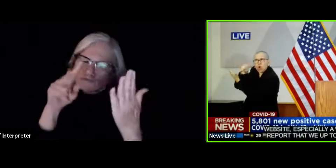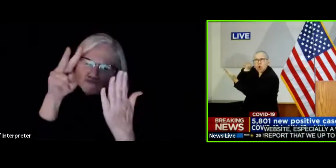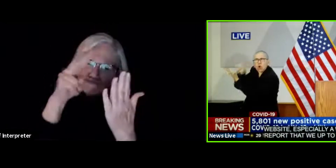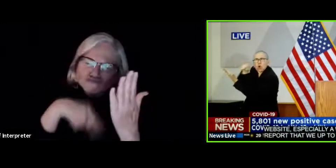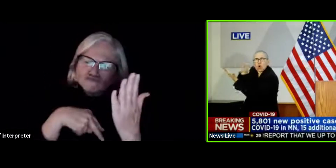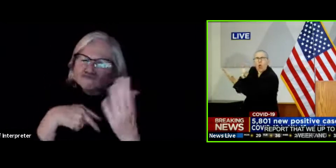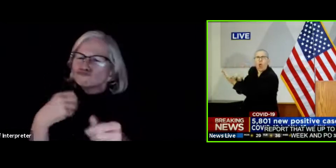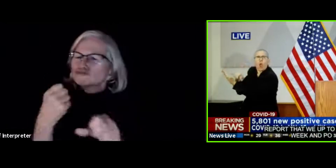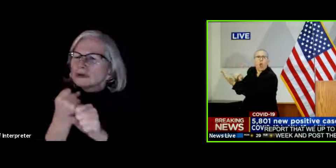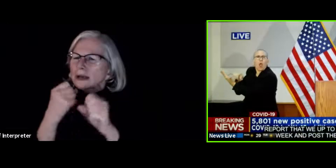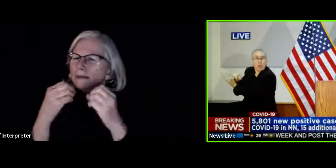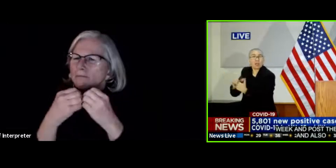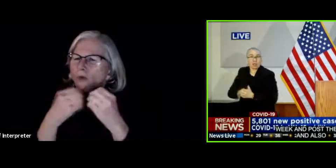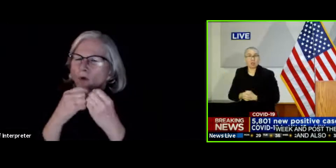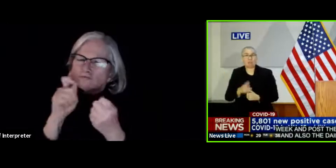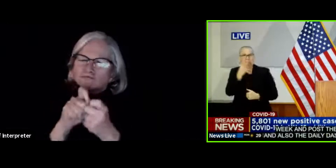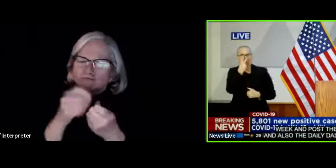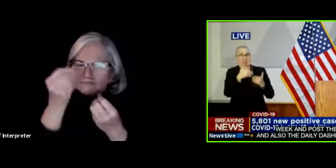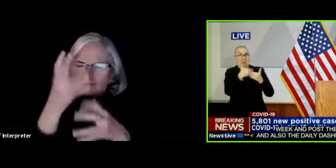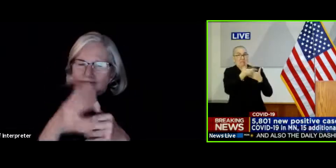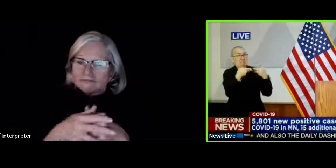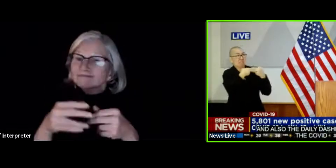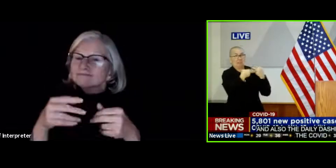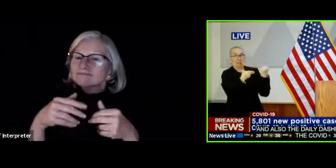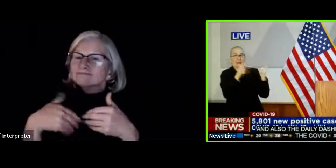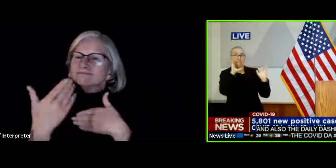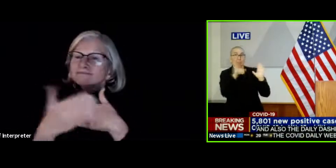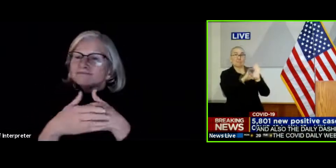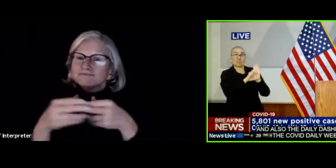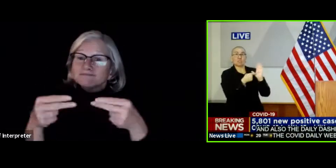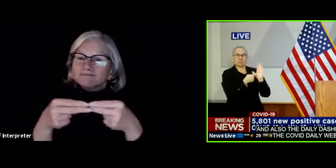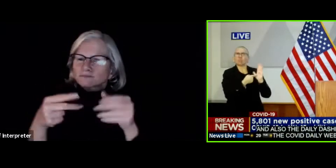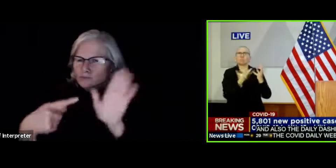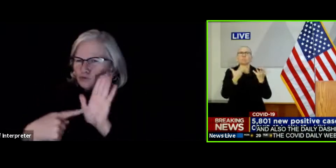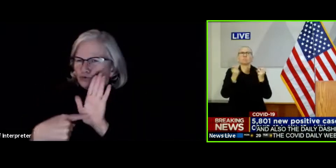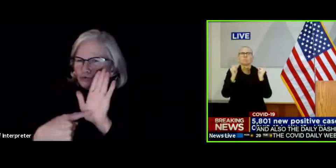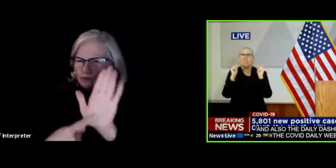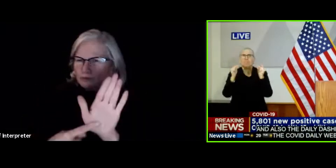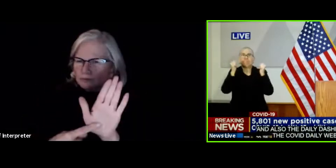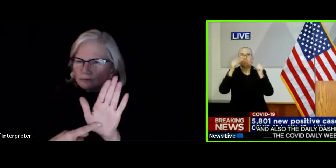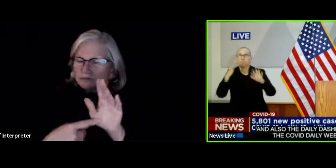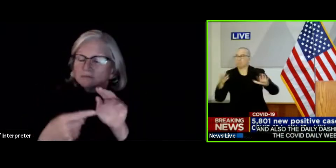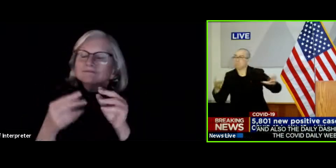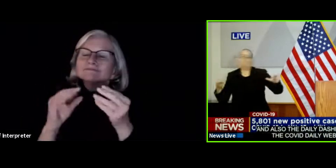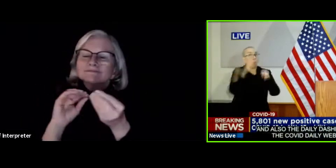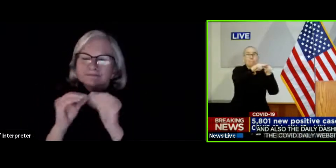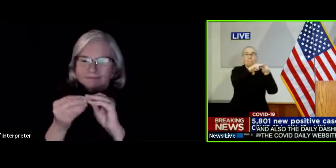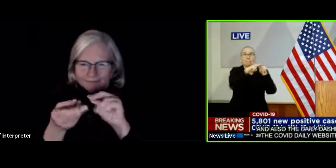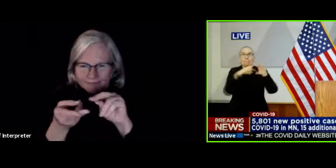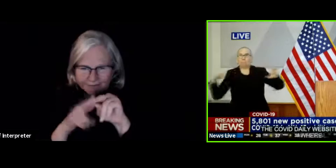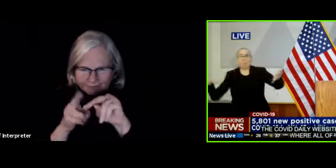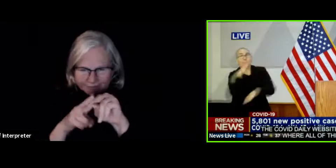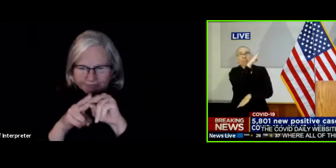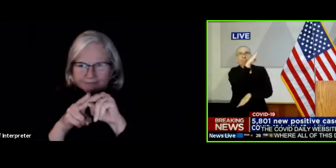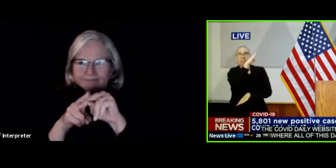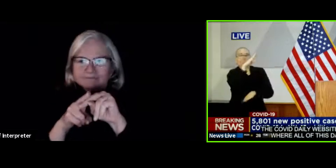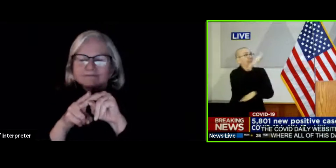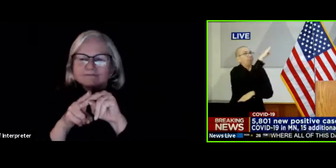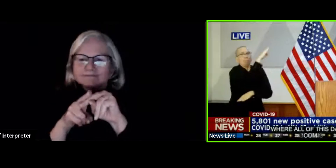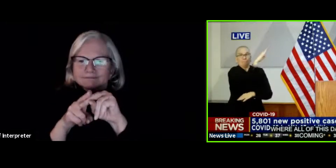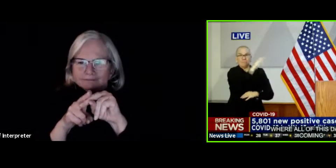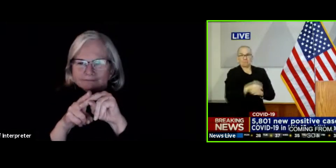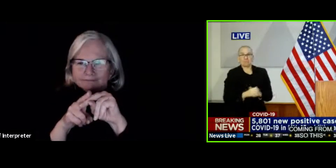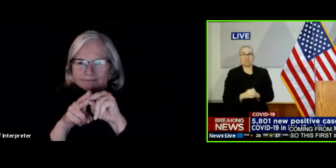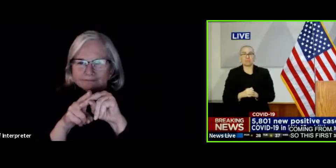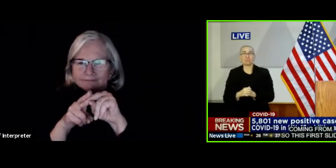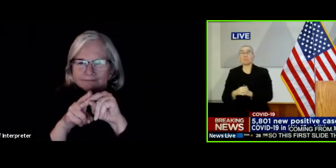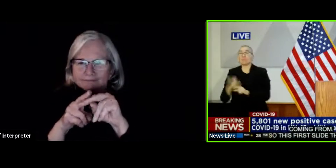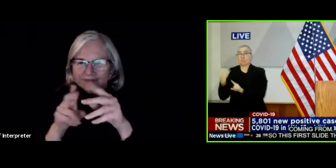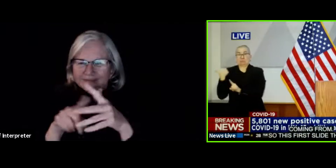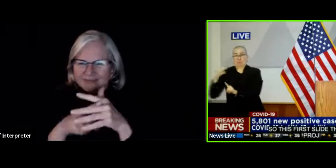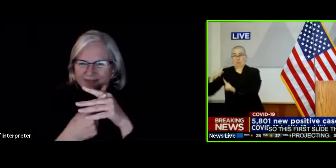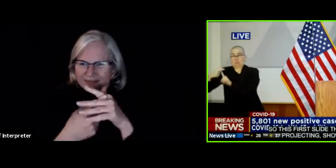PROJECTING SHOWS THE RAPID CASE GROWTH PARTICULARLY STARTING IN OCTOBER AND ACCELERATING.